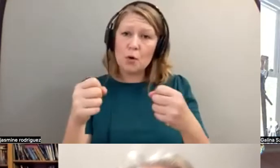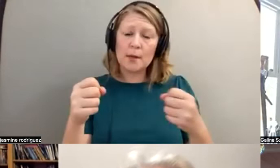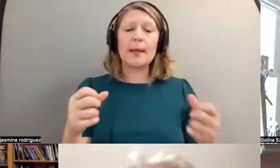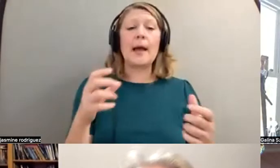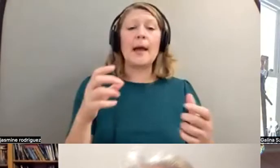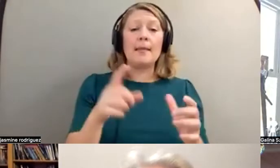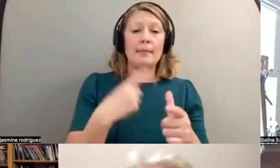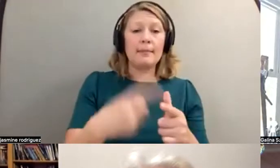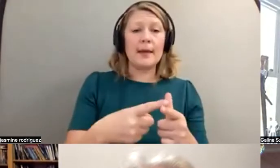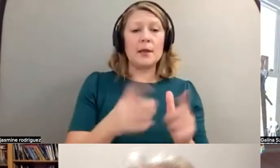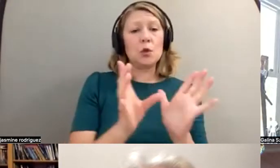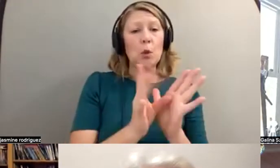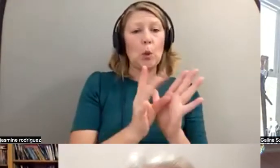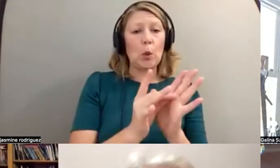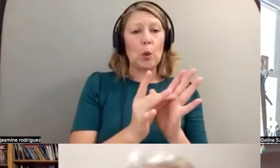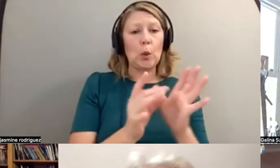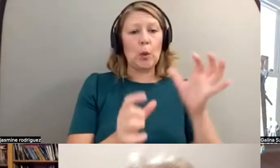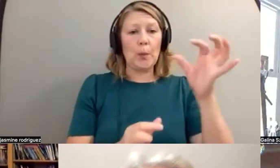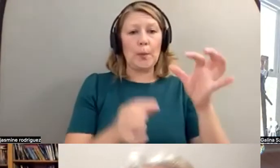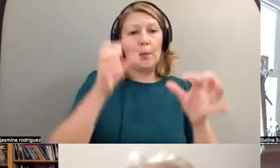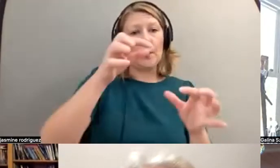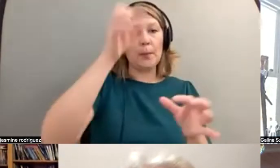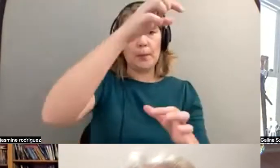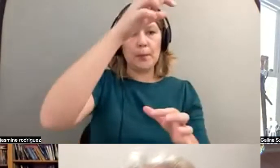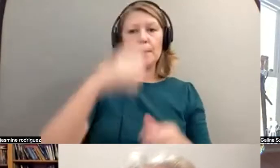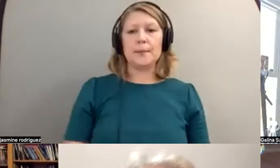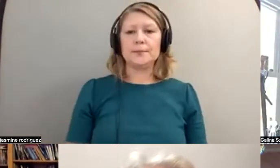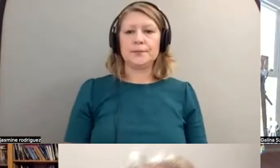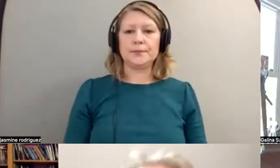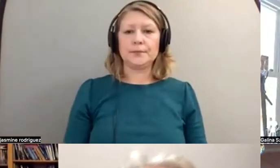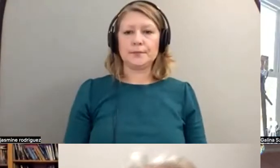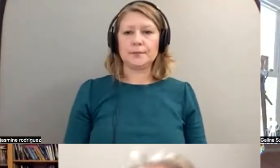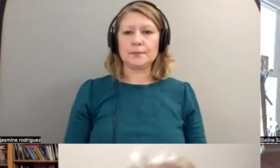So this is red clear, with translucent-- I don't know if you see it?